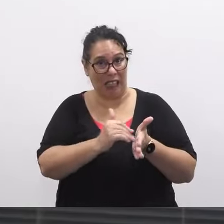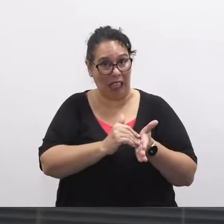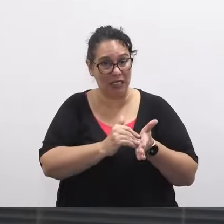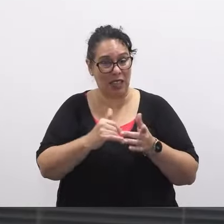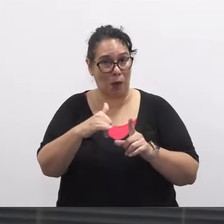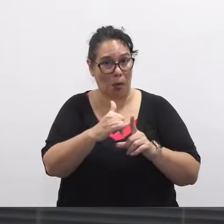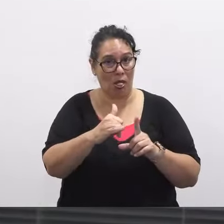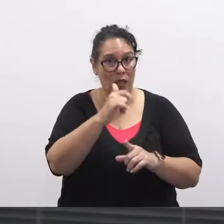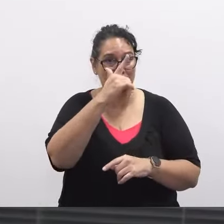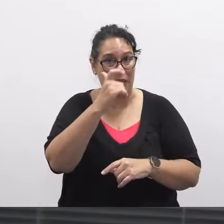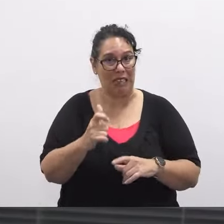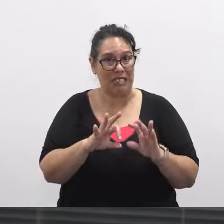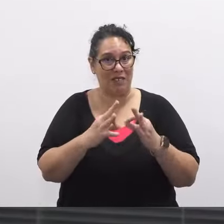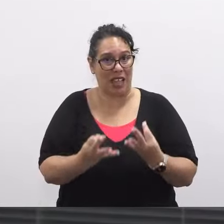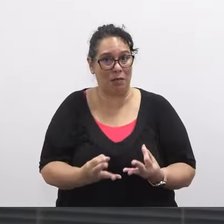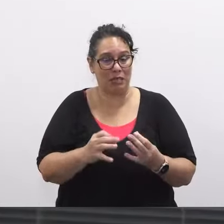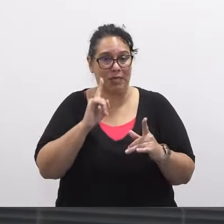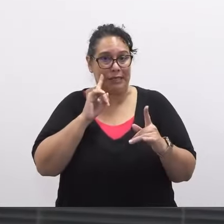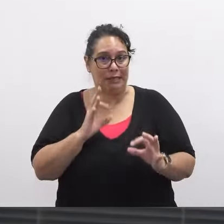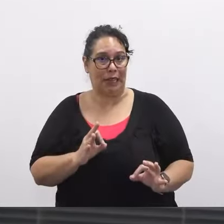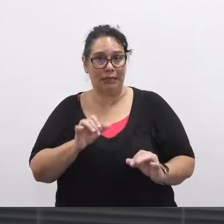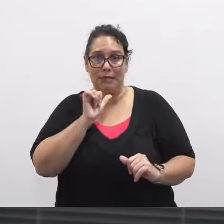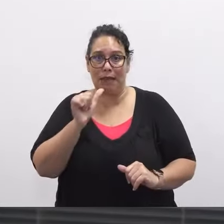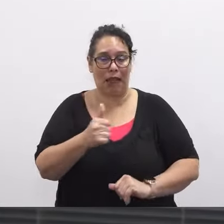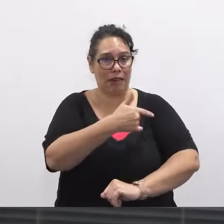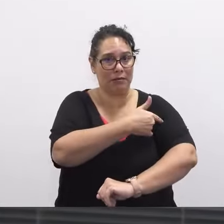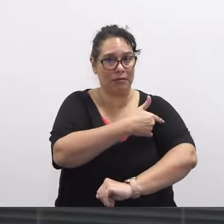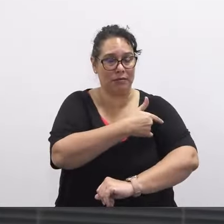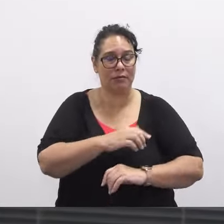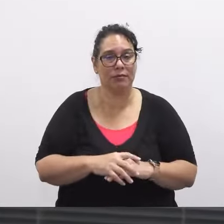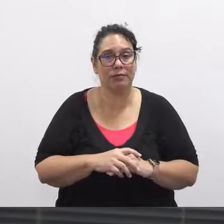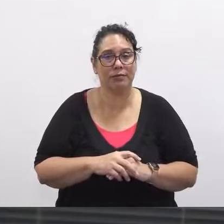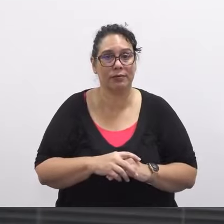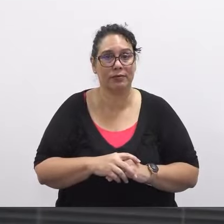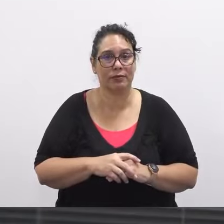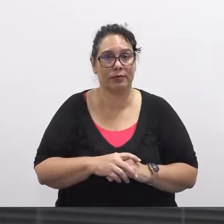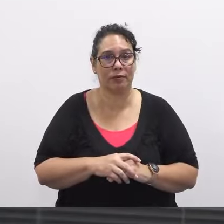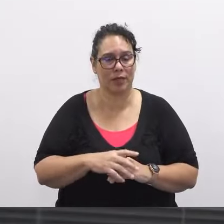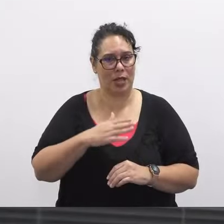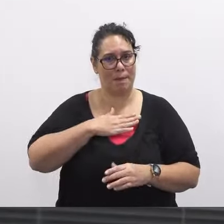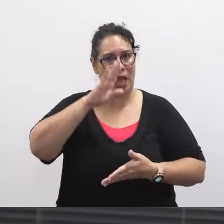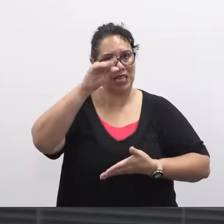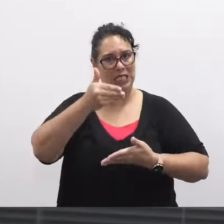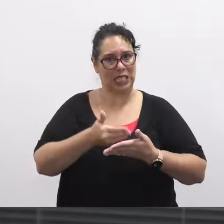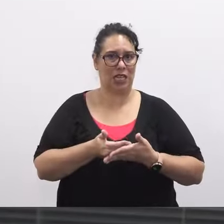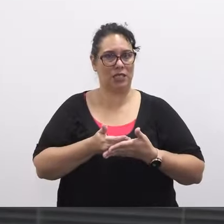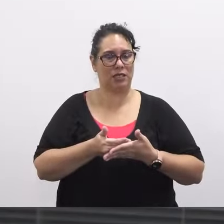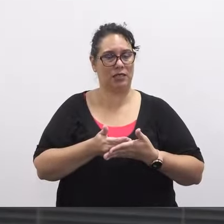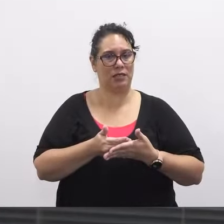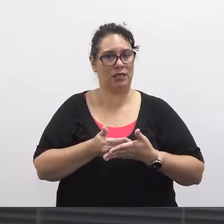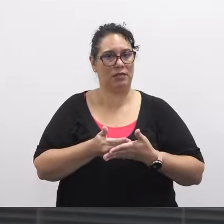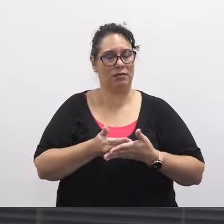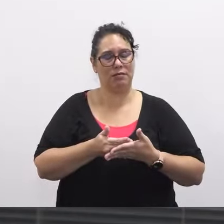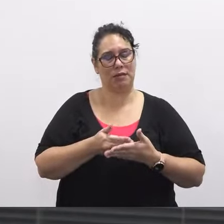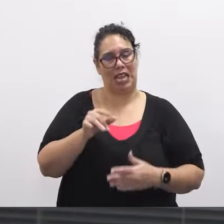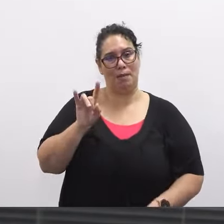because of their family's vaccine status or a stance on the vaccine? Does my son's exceptional status at Poly PACE matter